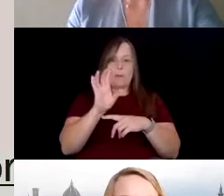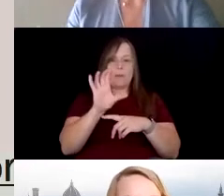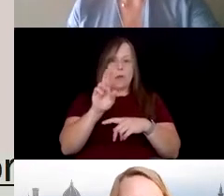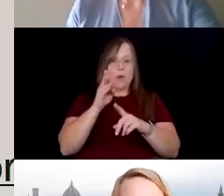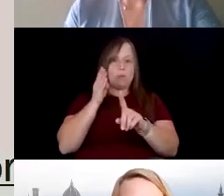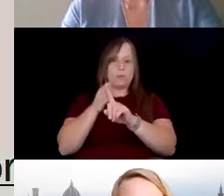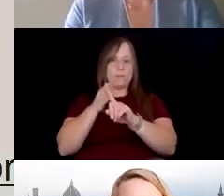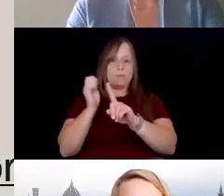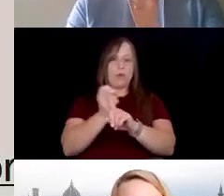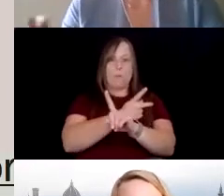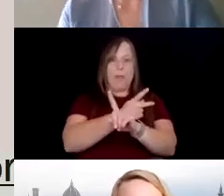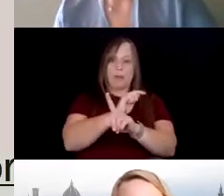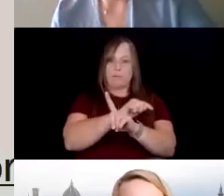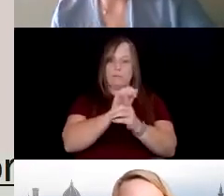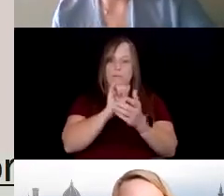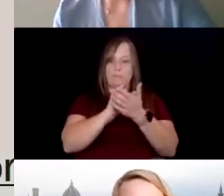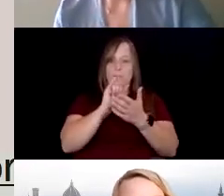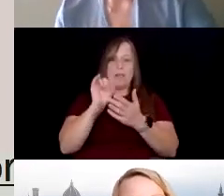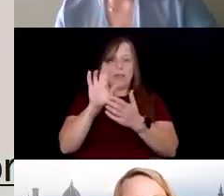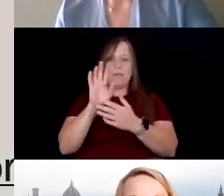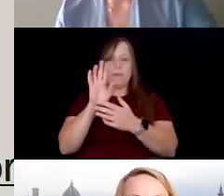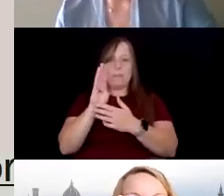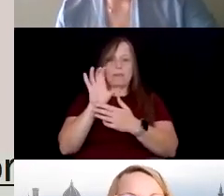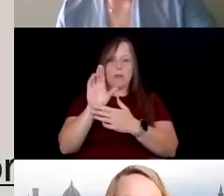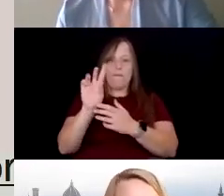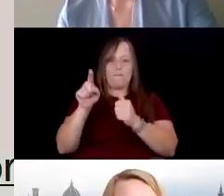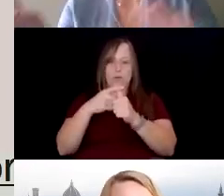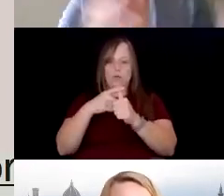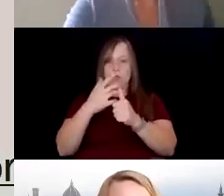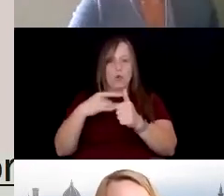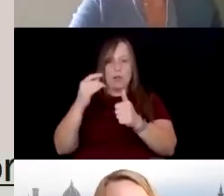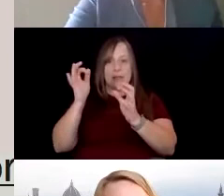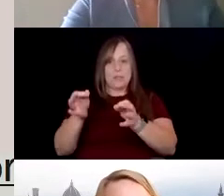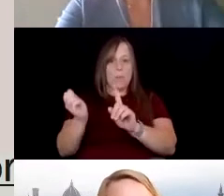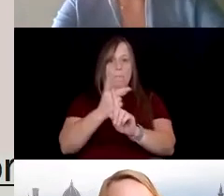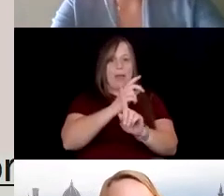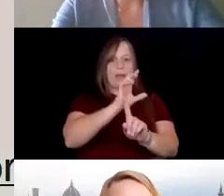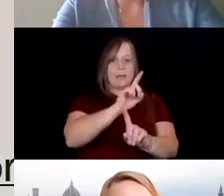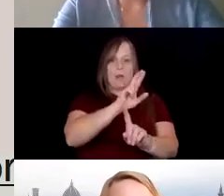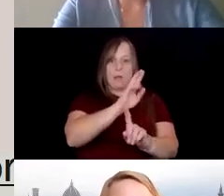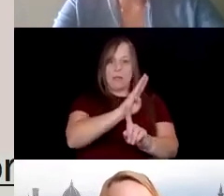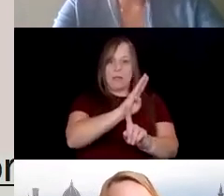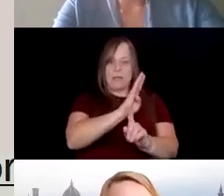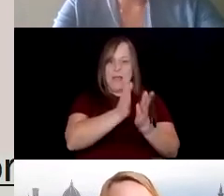do that in reverse. You can't go to the Board for Correction of Records, and then if you don't like their decision, you can't go back to the Discharge Review Board and ask for them to review it.